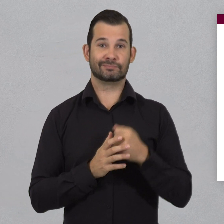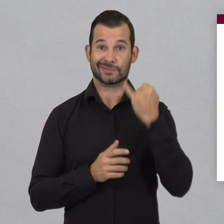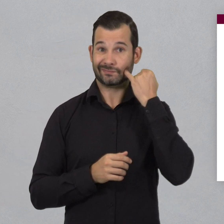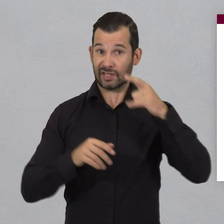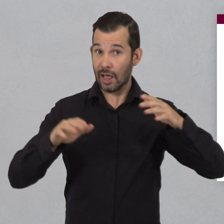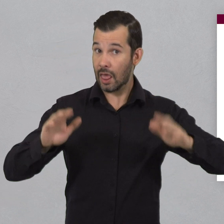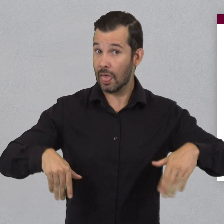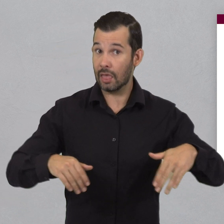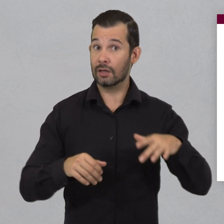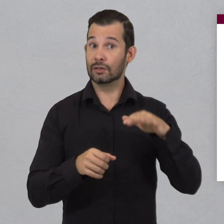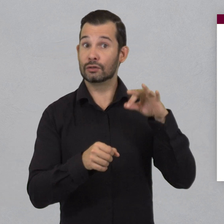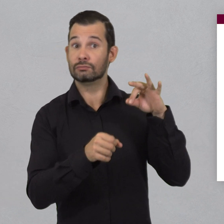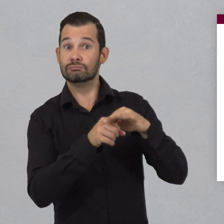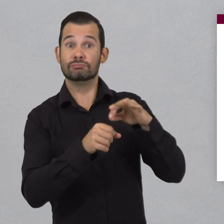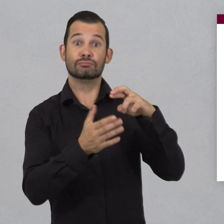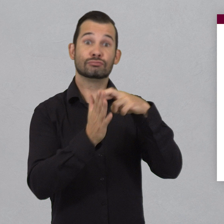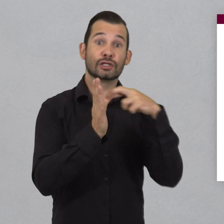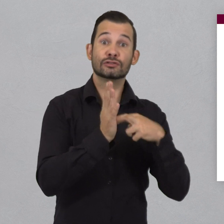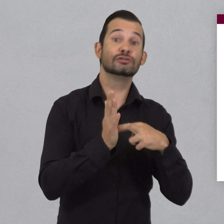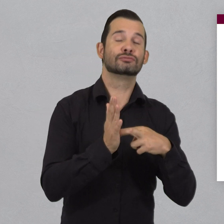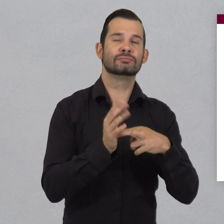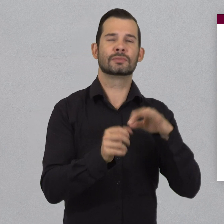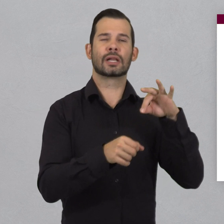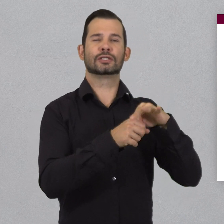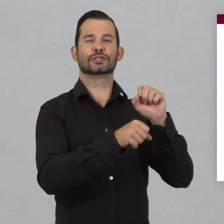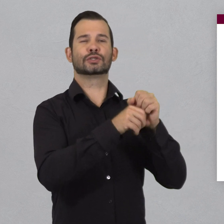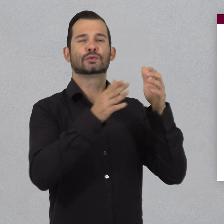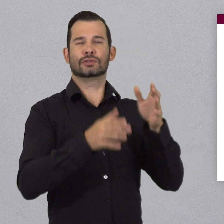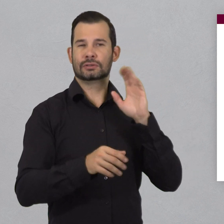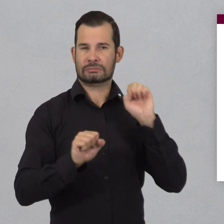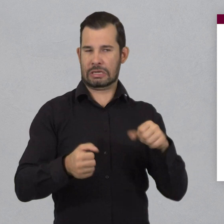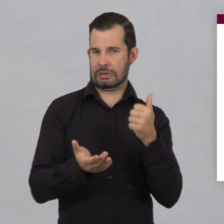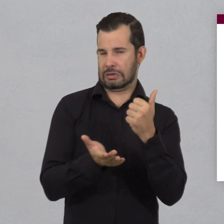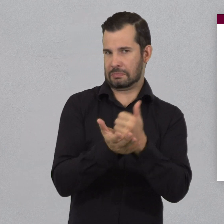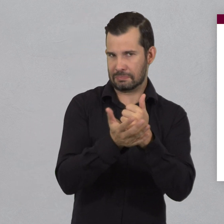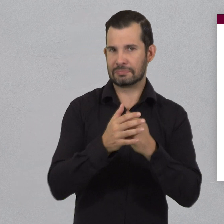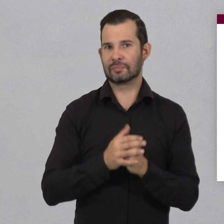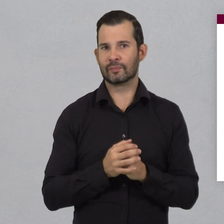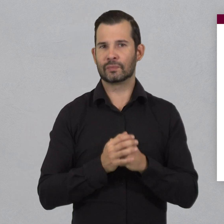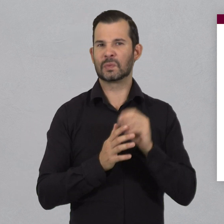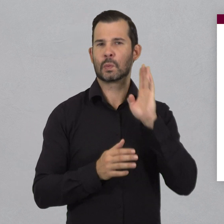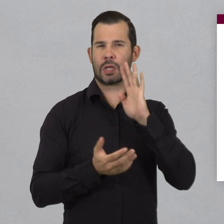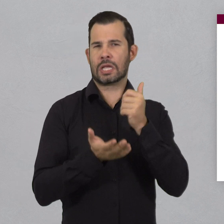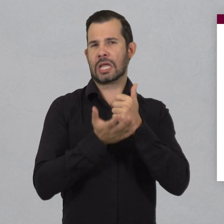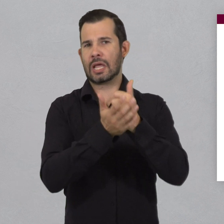If you’re not yet registered to vote, an election worker can assist you. They will help you fill out